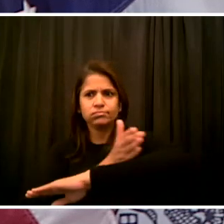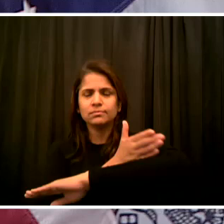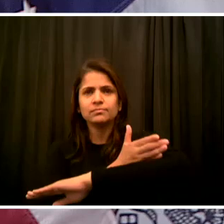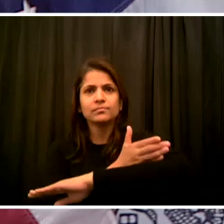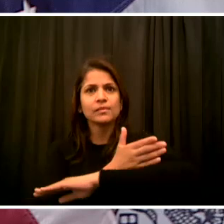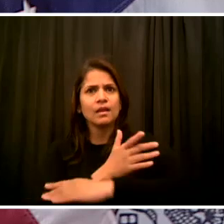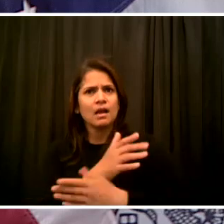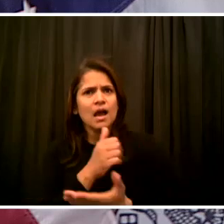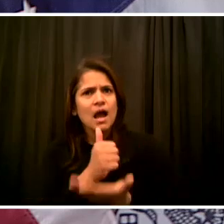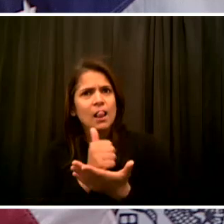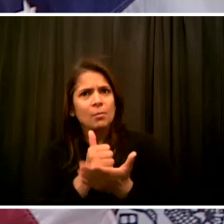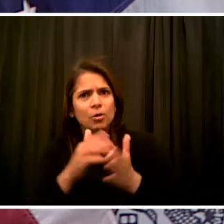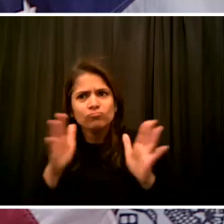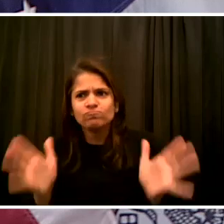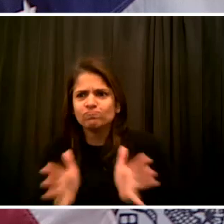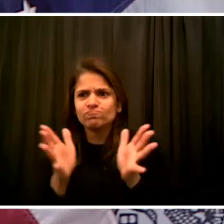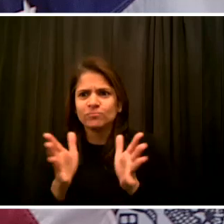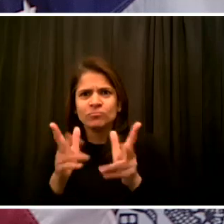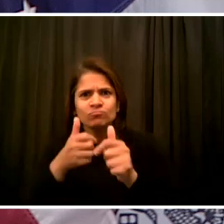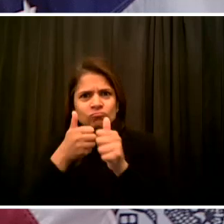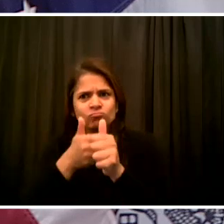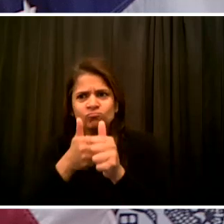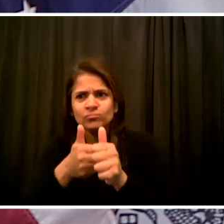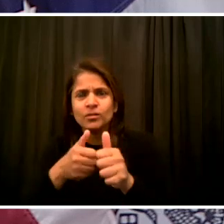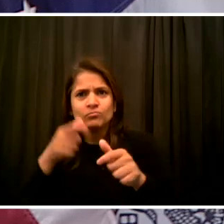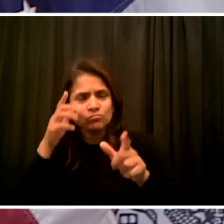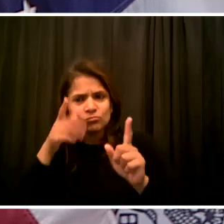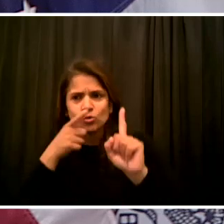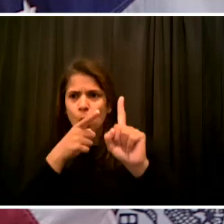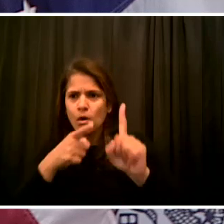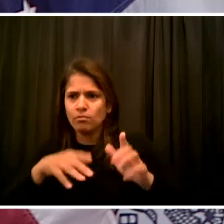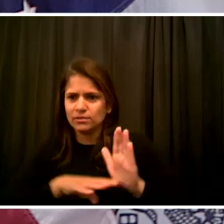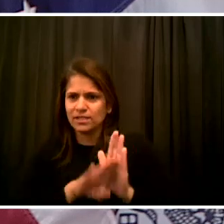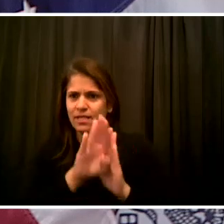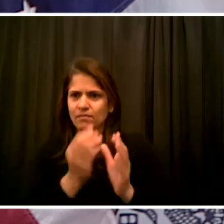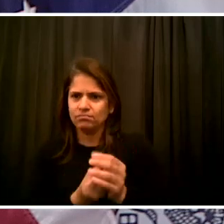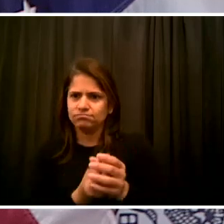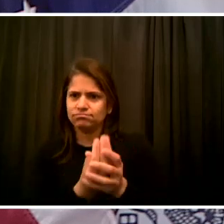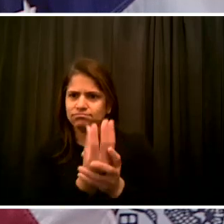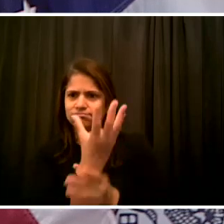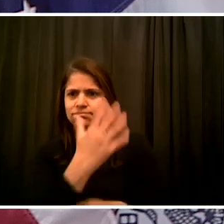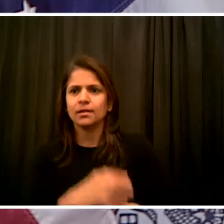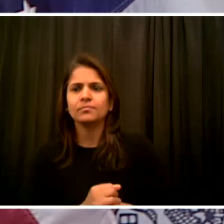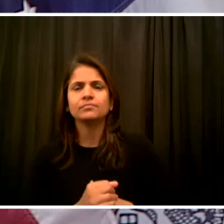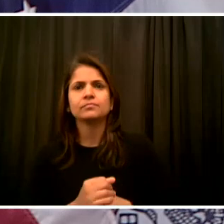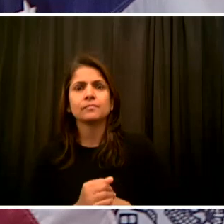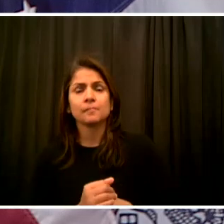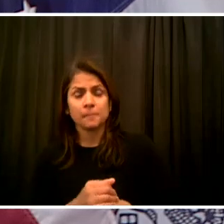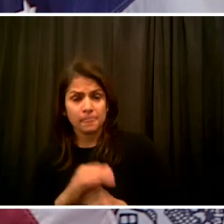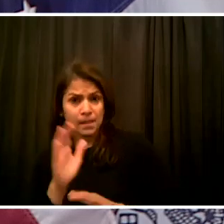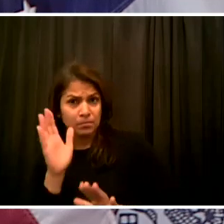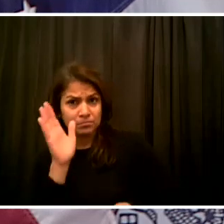EDVEOLPMENT AND HELPINTG HEM CASH UP. AND OF COURSE, THIS HAS PROBABLY